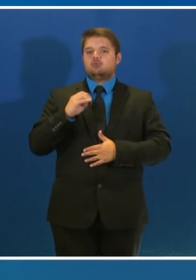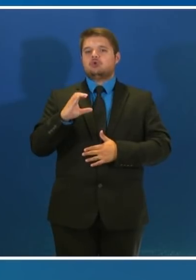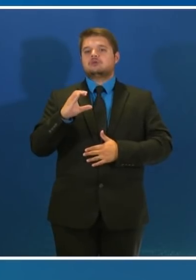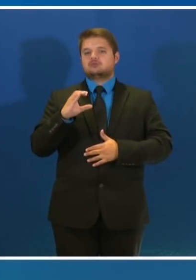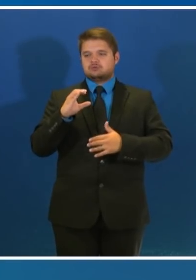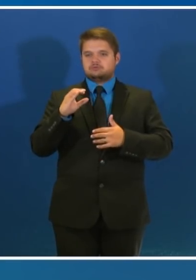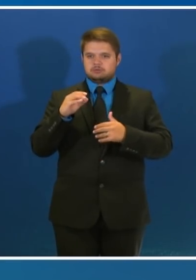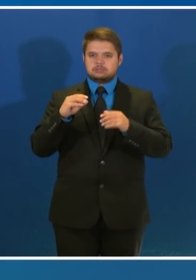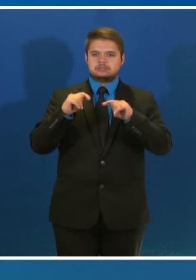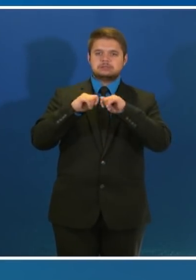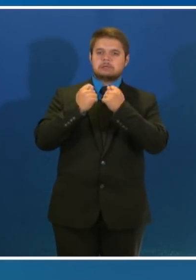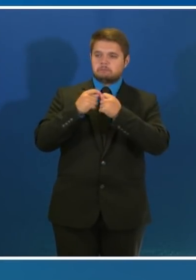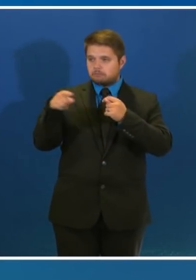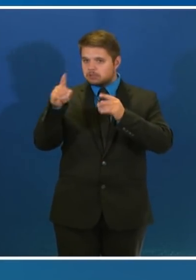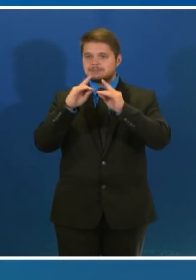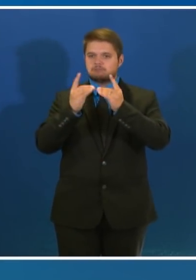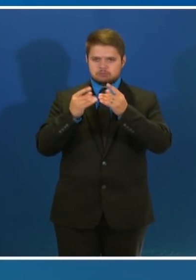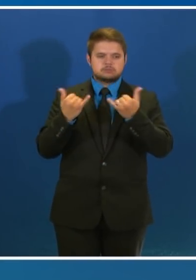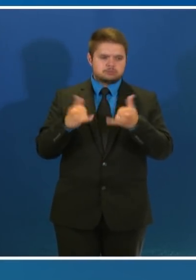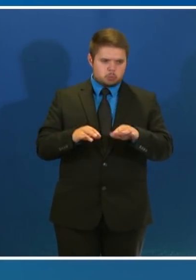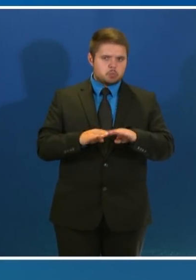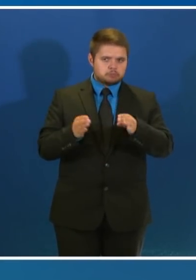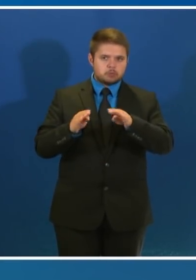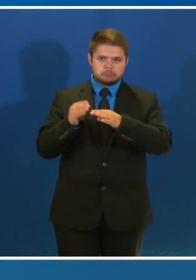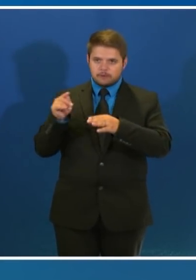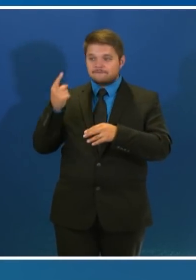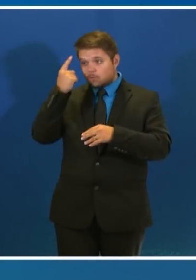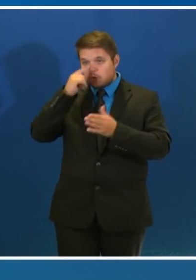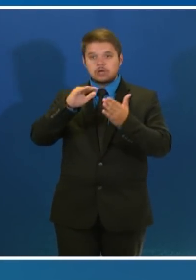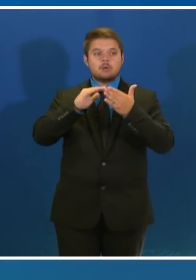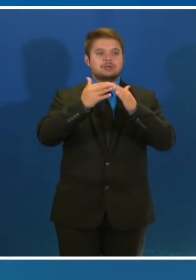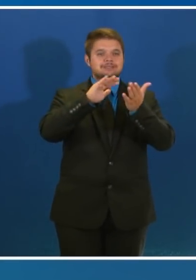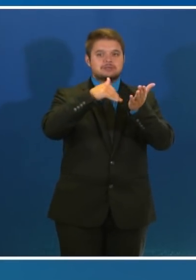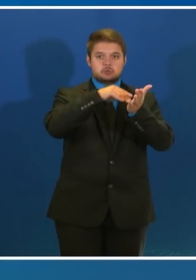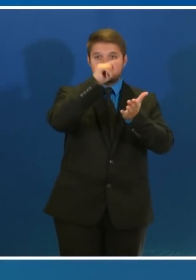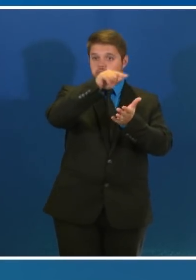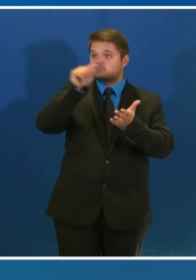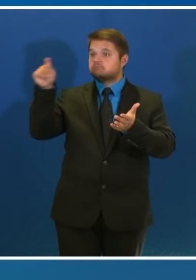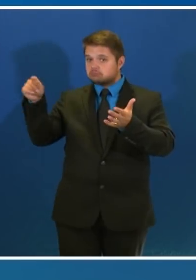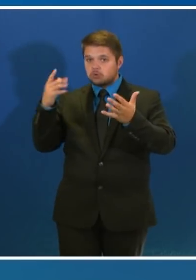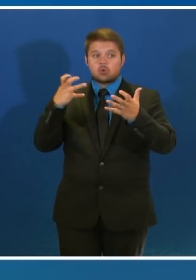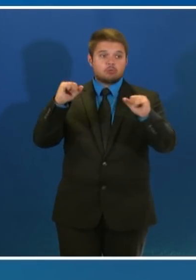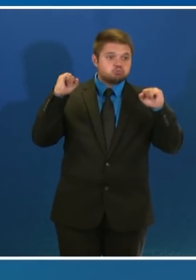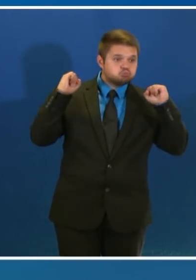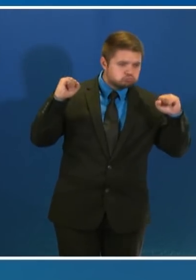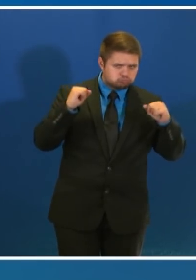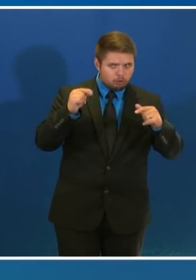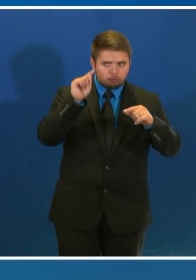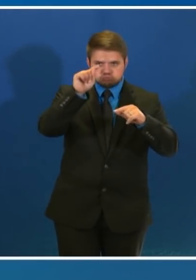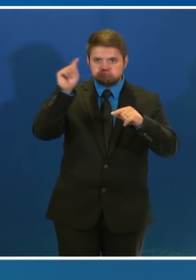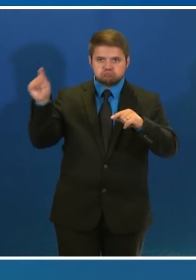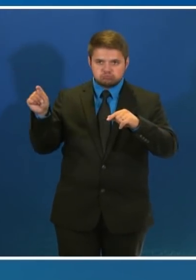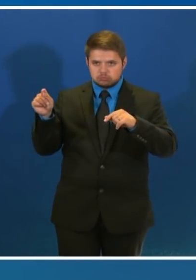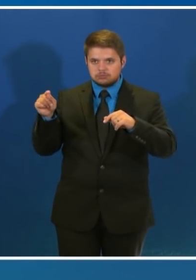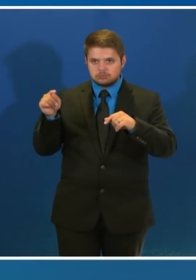both Firstenburg and Marshall Community Centers. As a result of the governor's recently issued update guidance